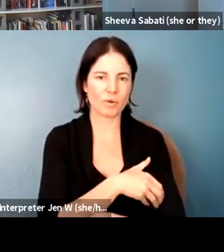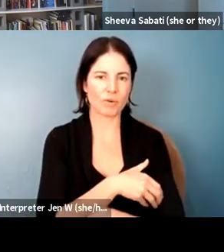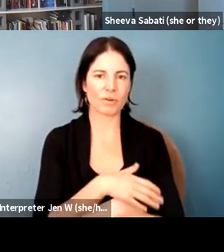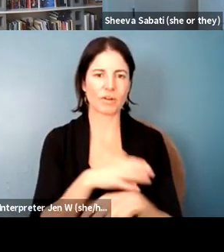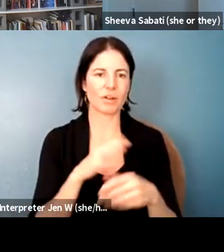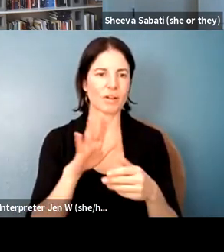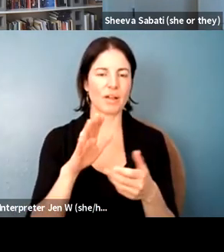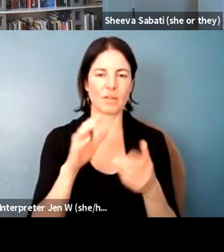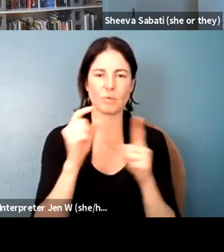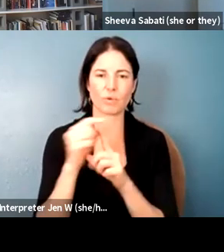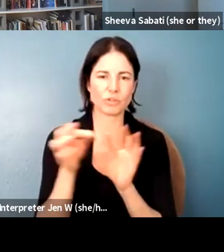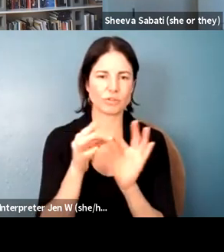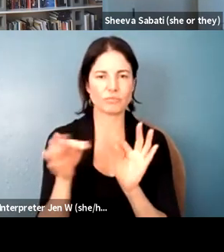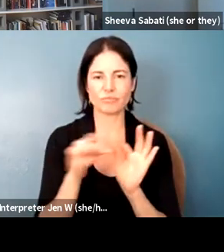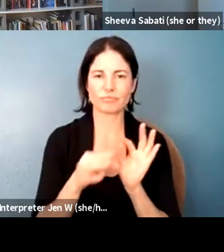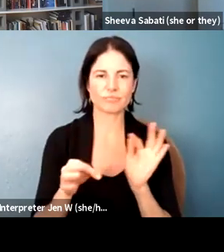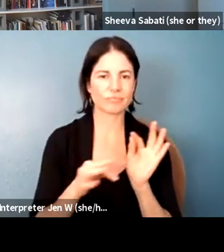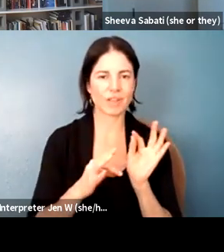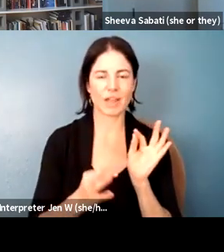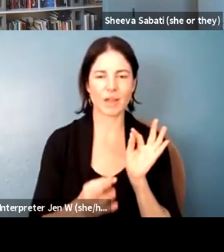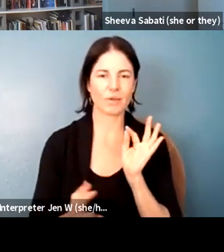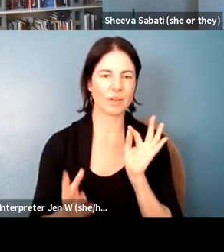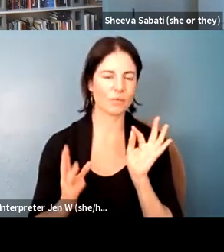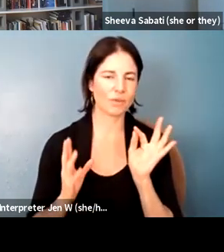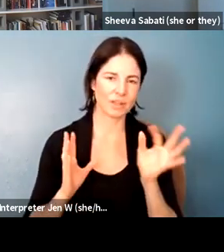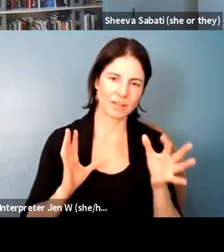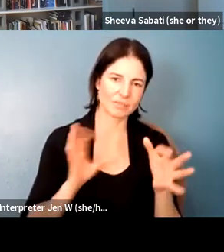and the way it reaches into the soul of the story. So thank you